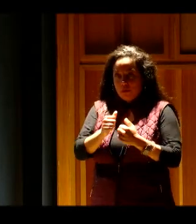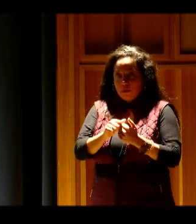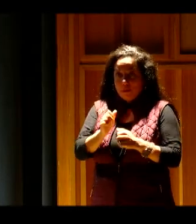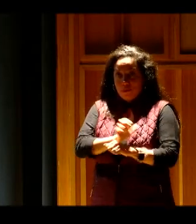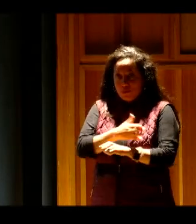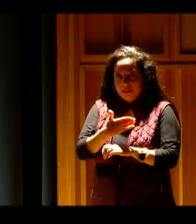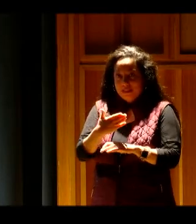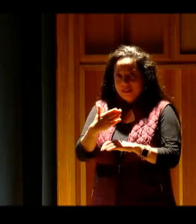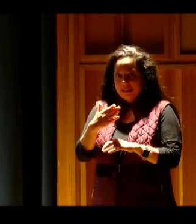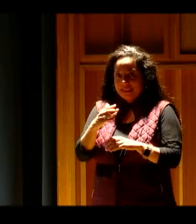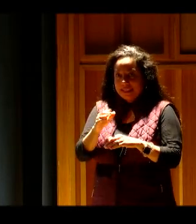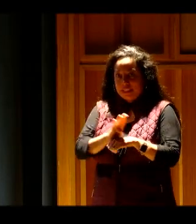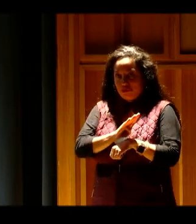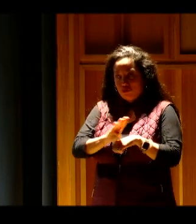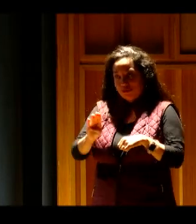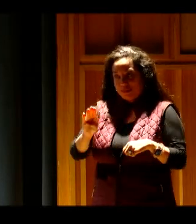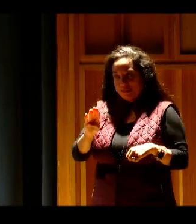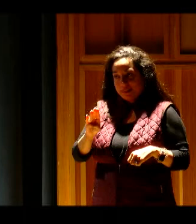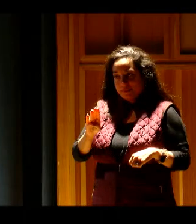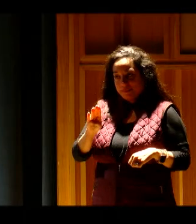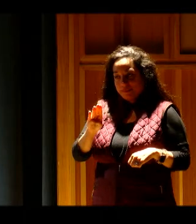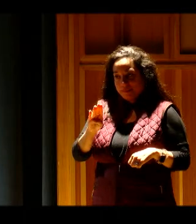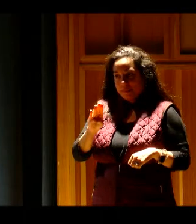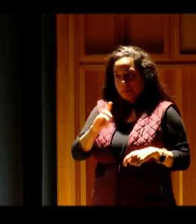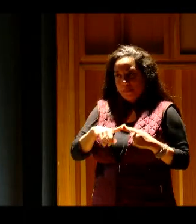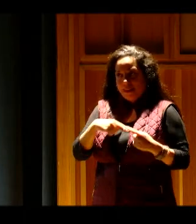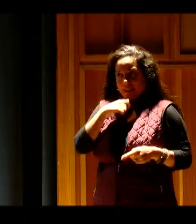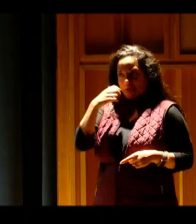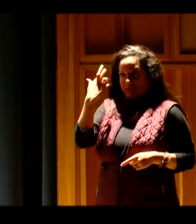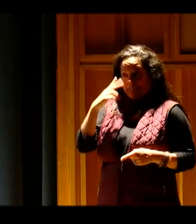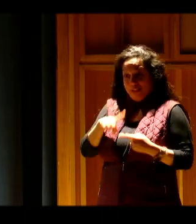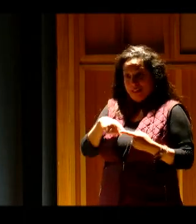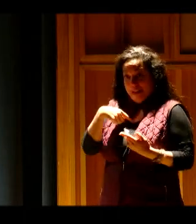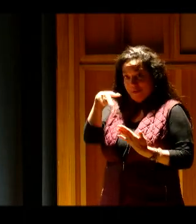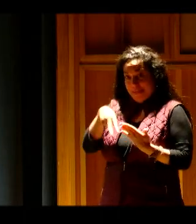on climate change issues among others, but I didn't know until I read this bio,